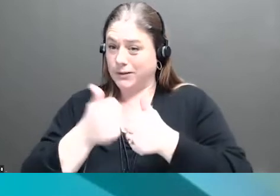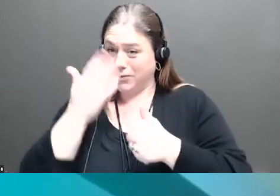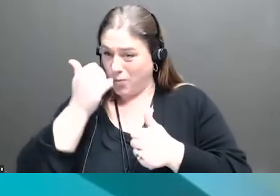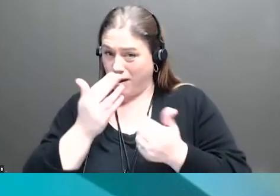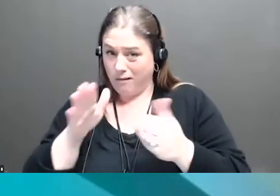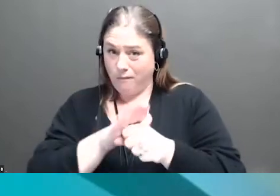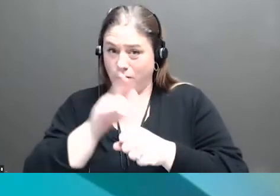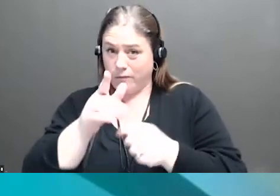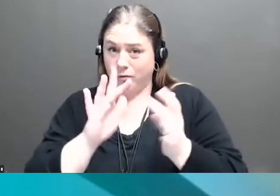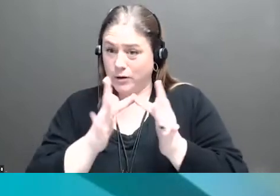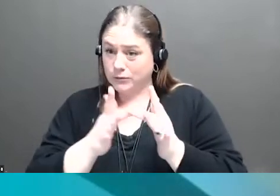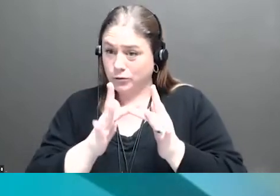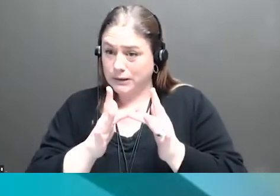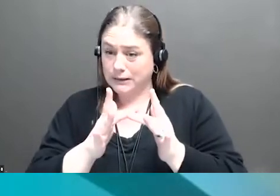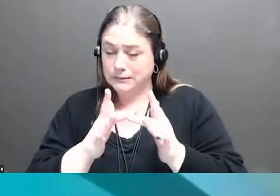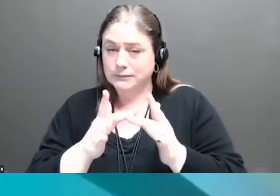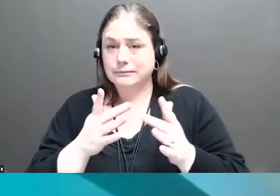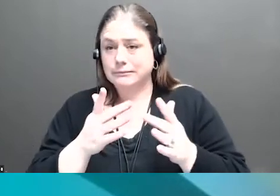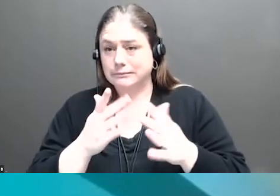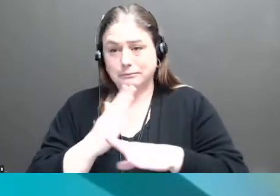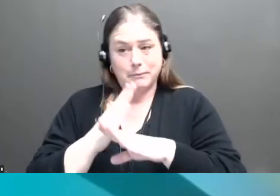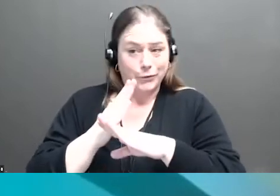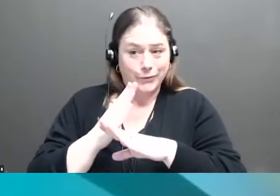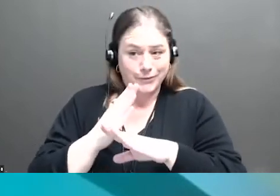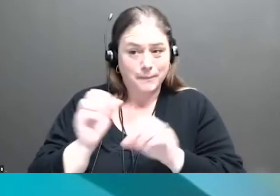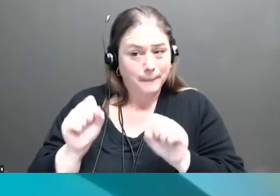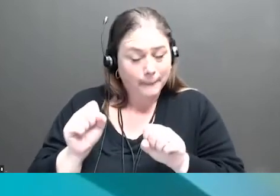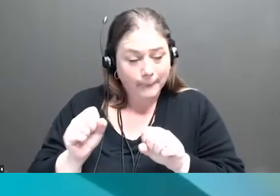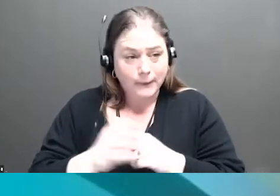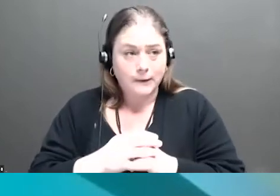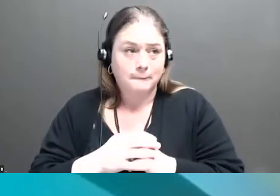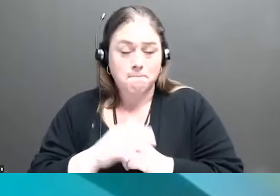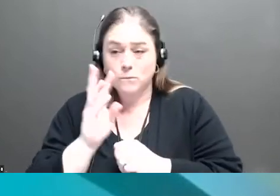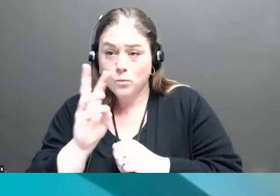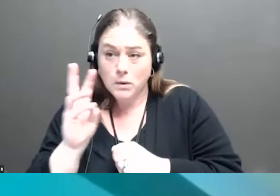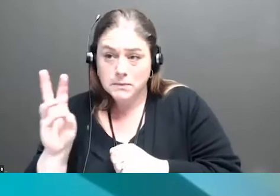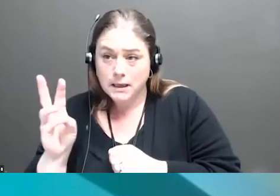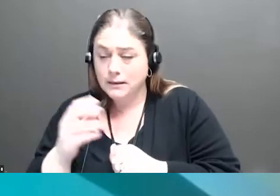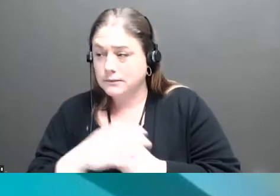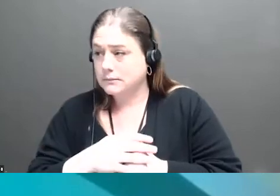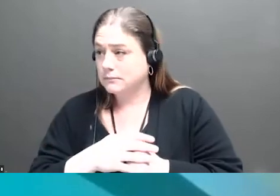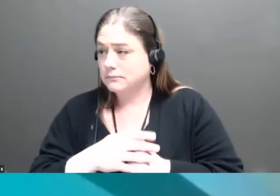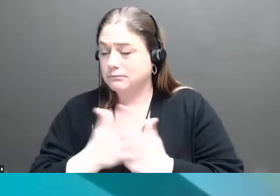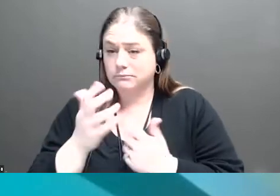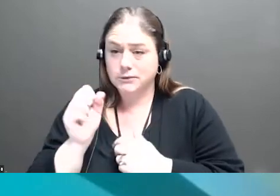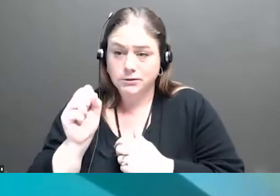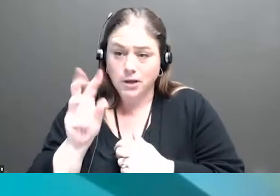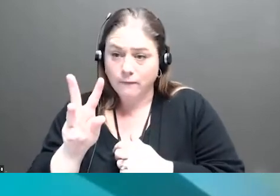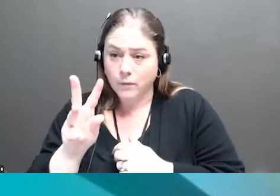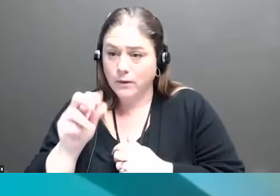be a barrier because websites and platforms may not be accessible. Feedback from the mentorship,